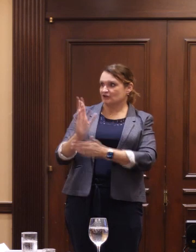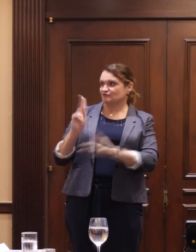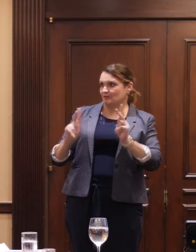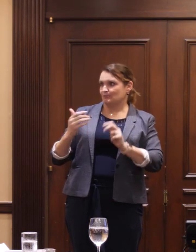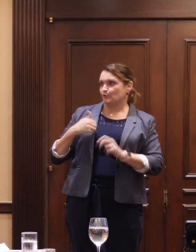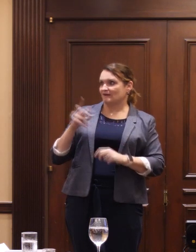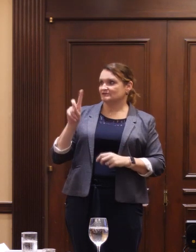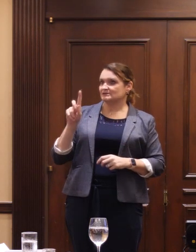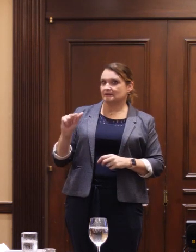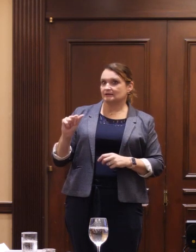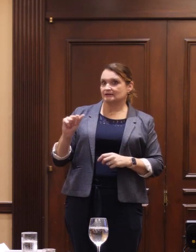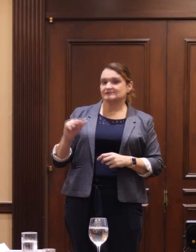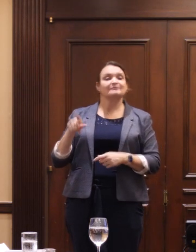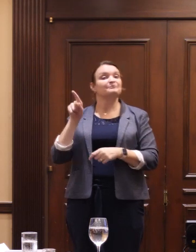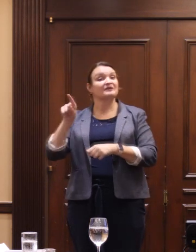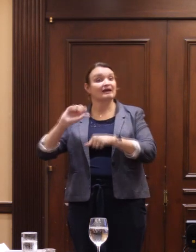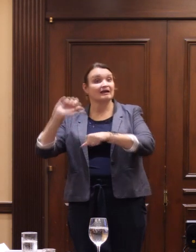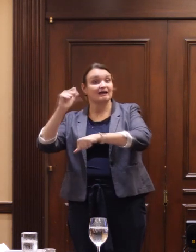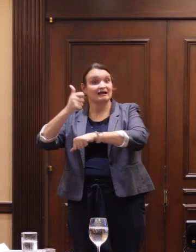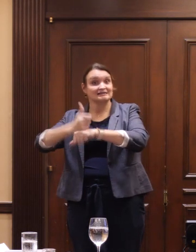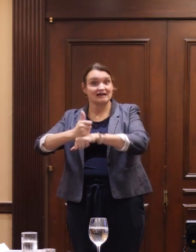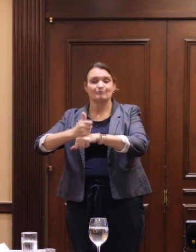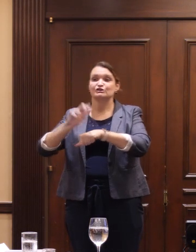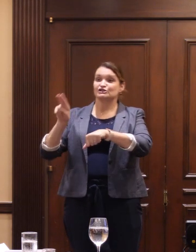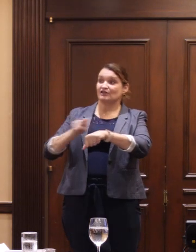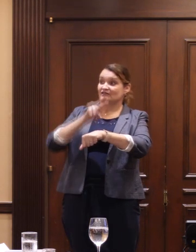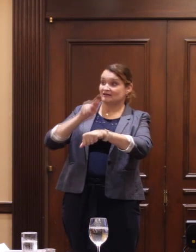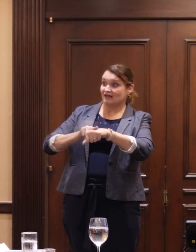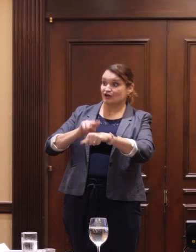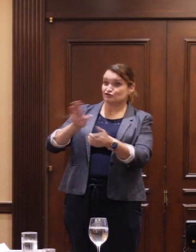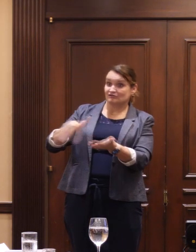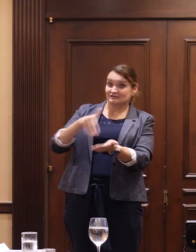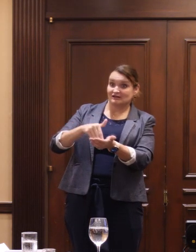he helped establish swollen law school the national Center for Law in the handicapped